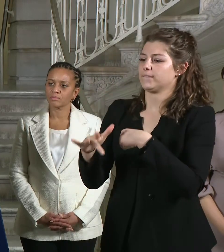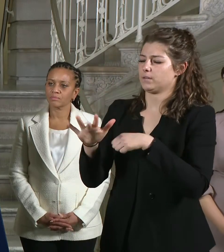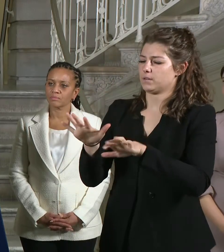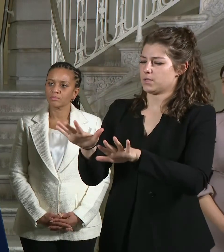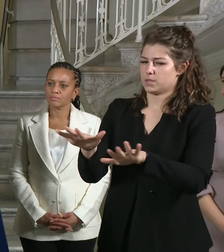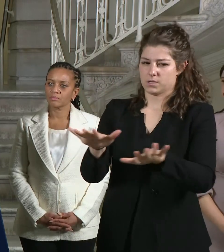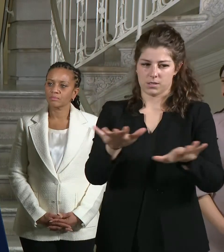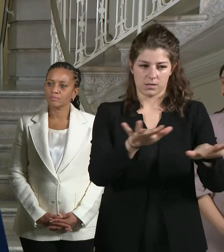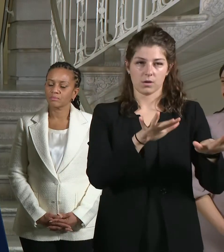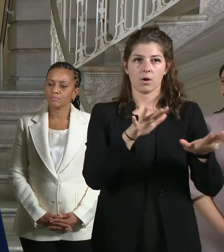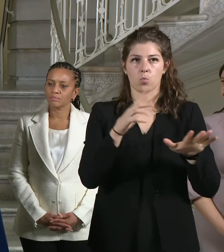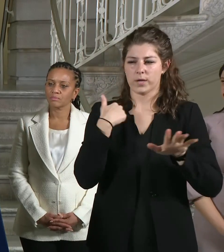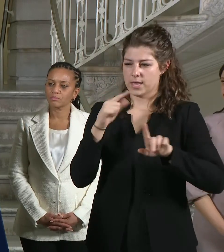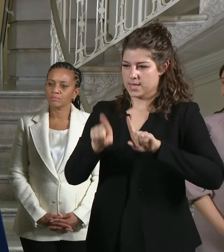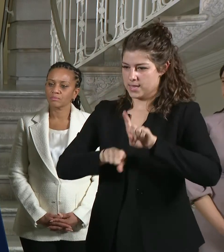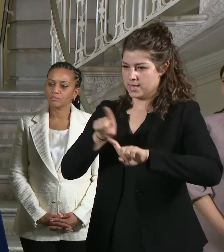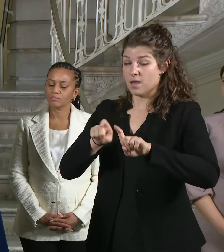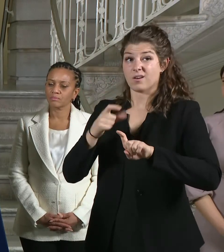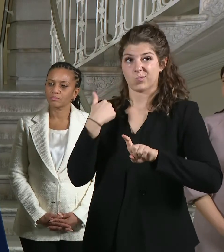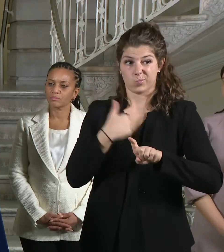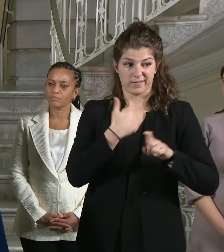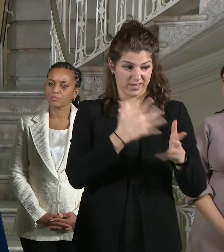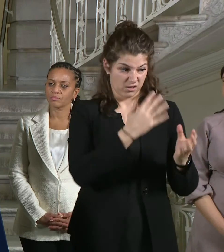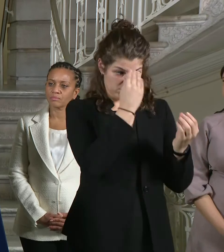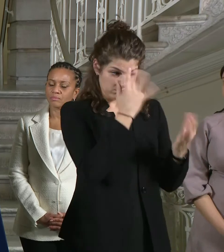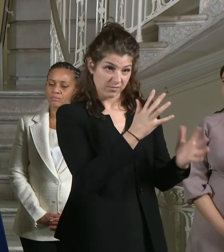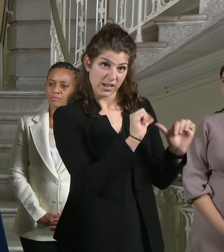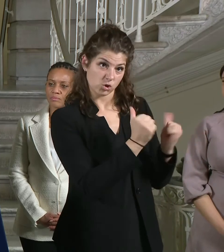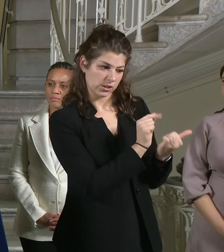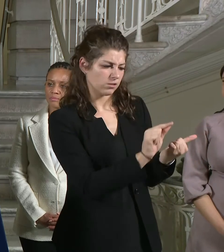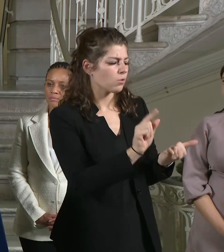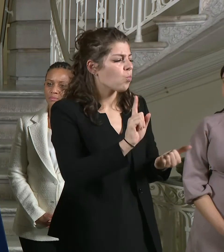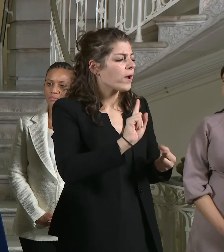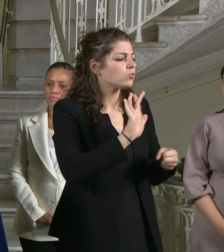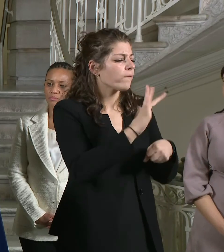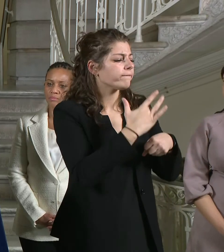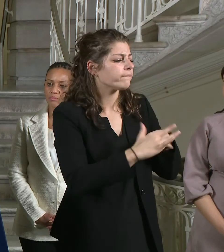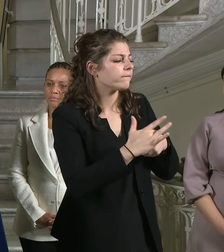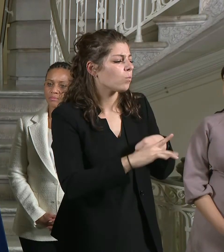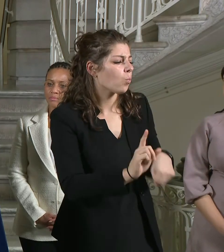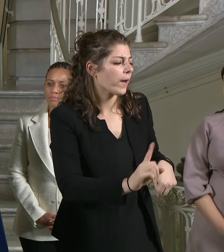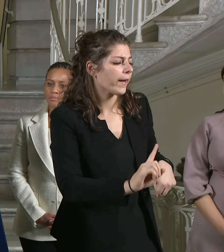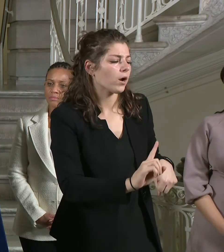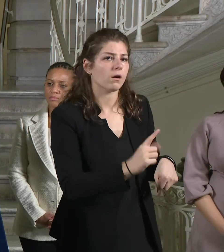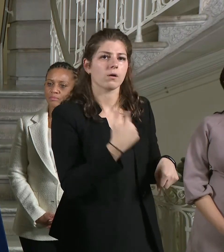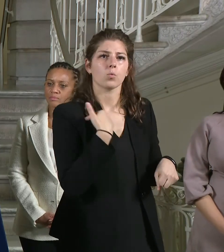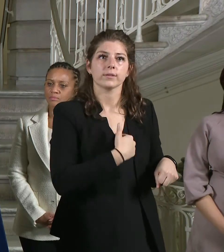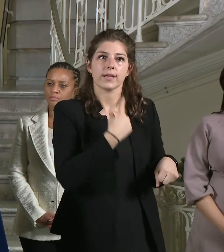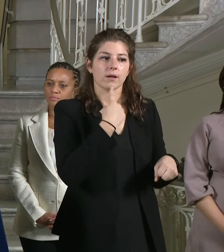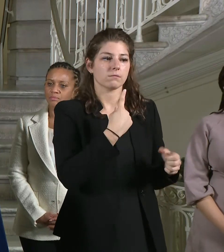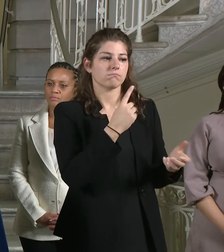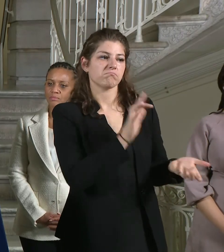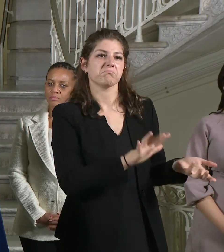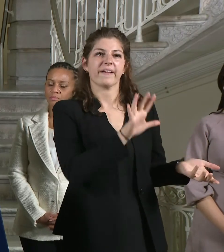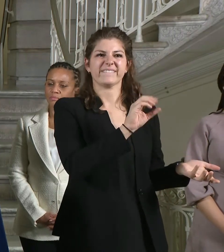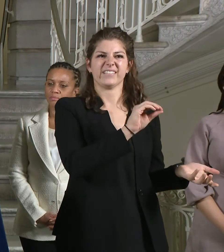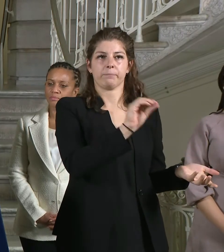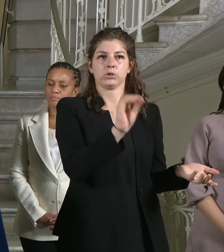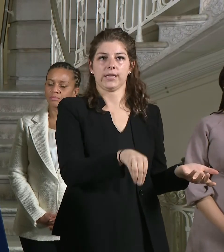LIBRARIES. WHAT WE ARE LOOKING AT IS THE VACANCIES. THAT IS WHERE WE